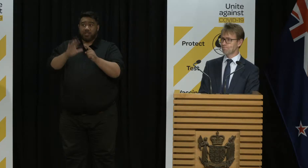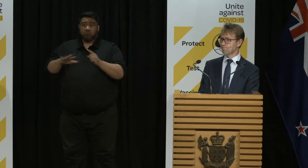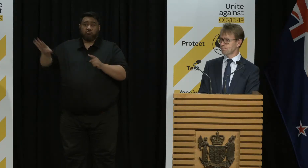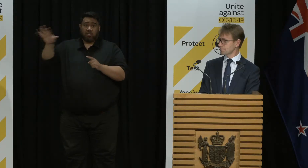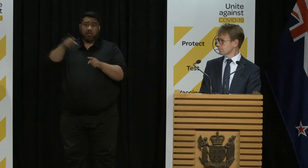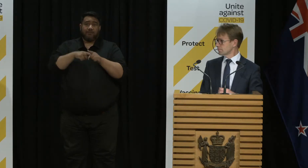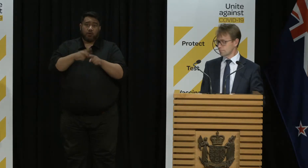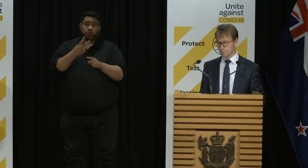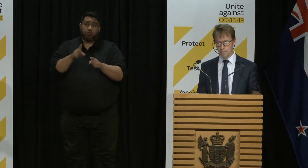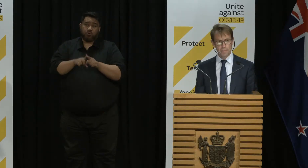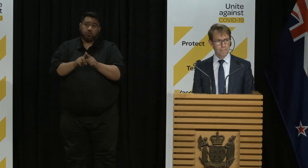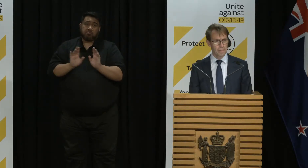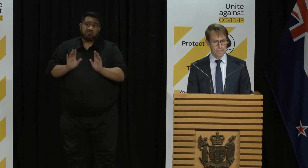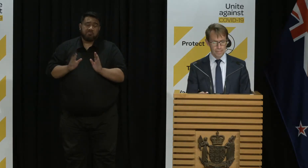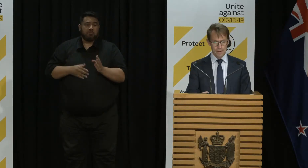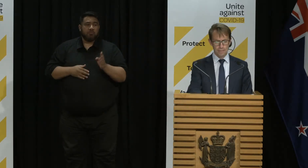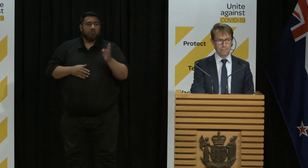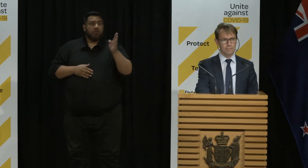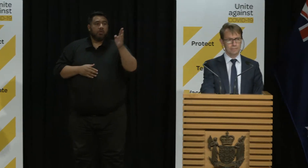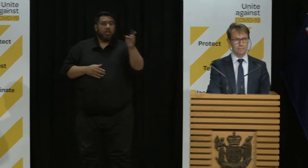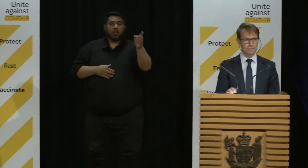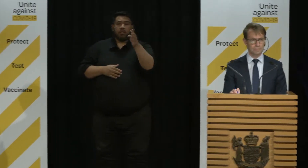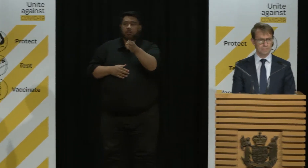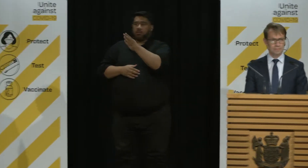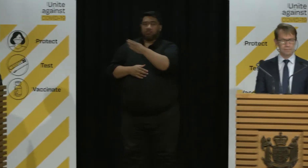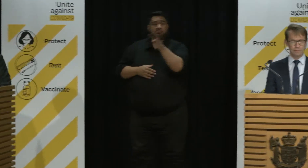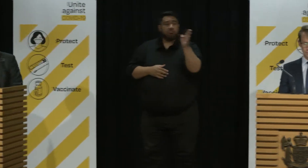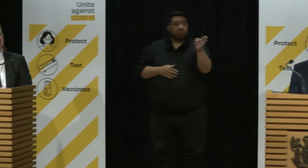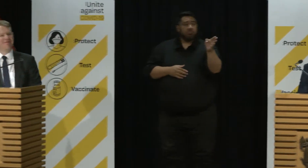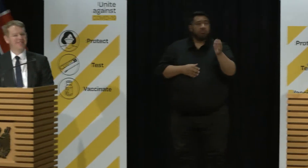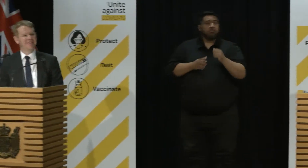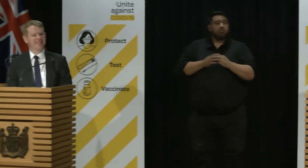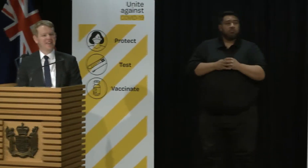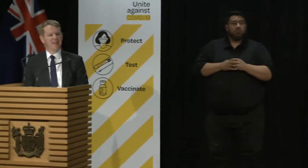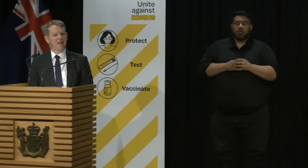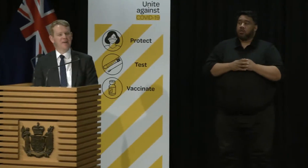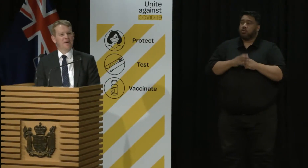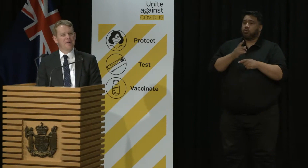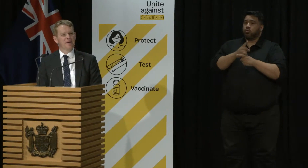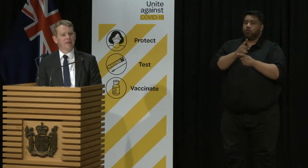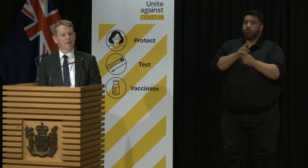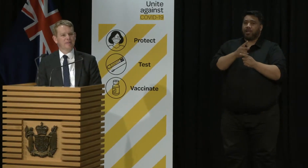clinical advisory group. So that's why we've gone with the two dose. Which is what most countries have done.